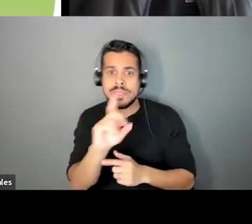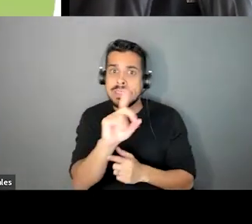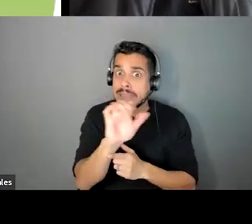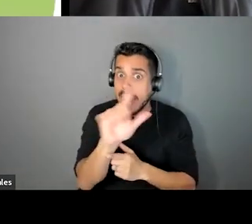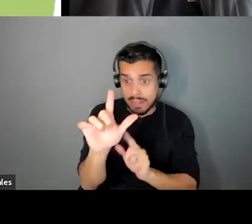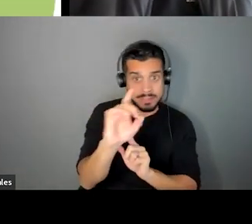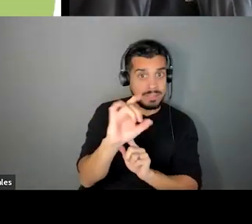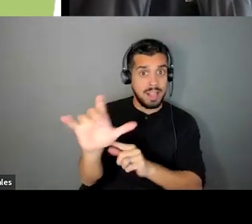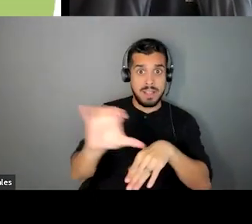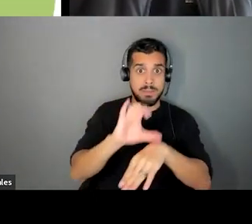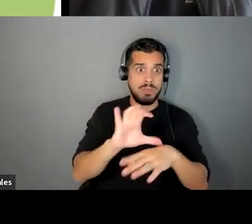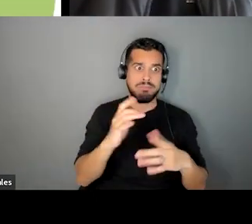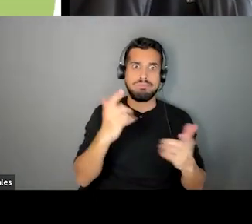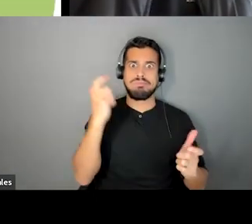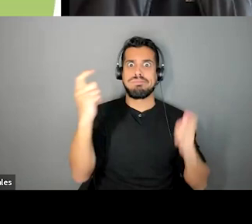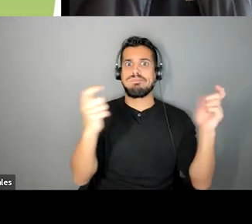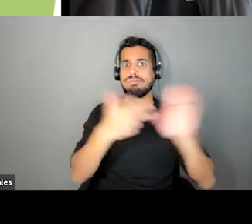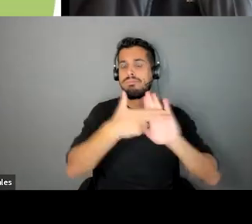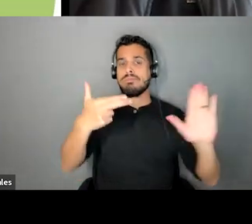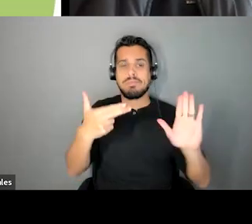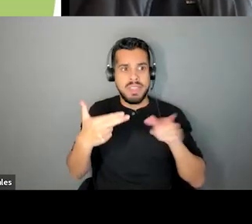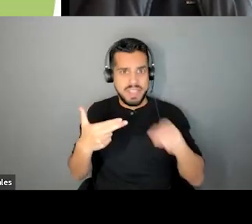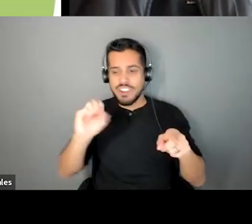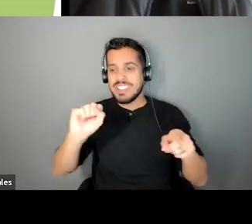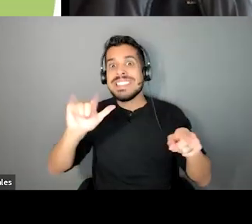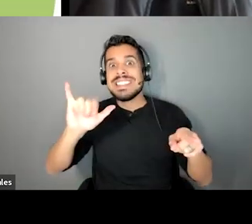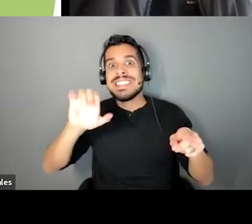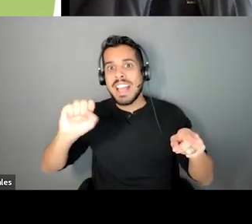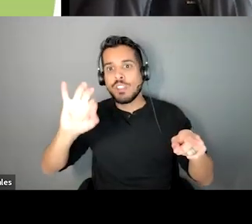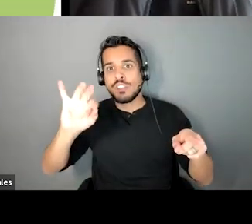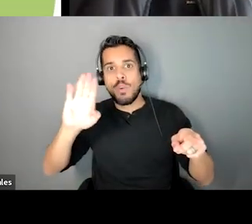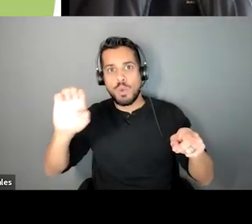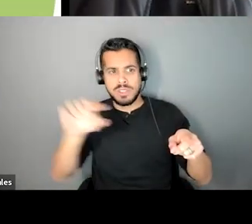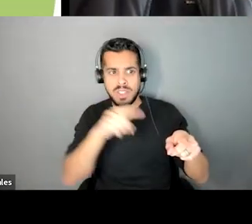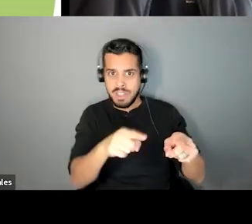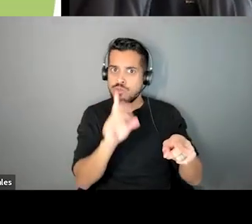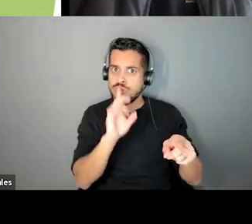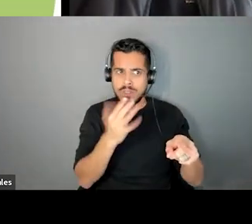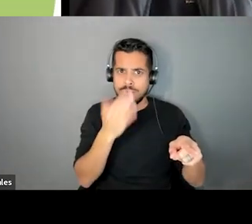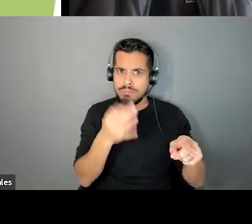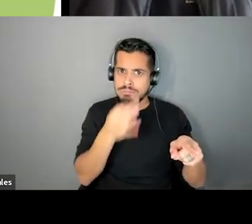They're a Salesforce shop, and they're very keen to make sure that they are accessible, as well.